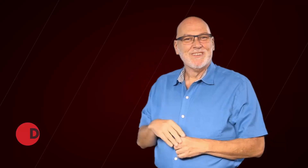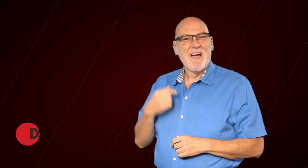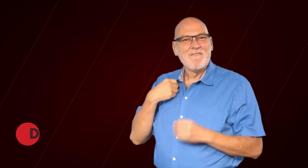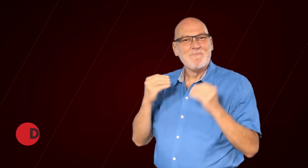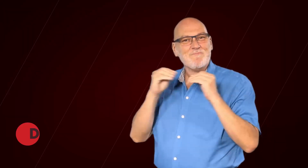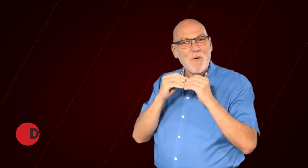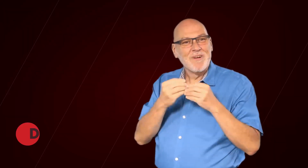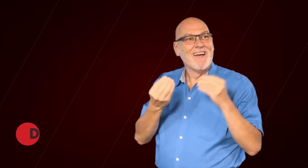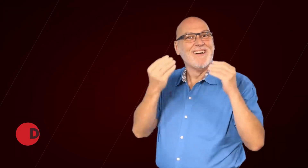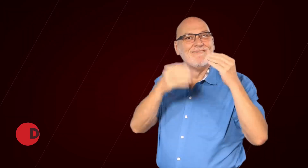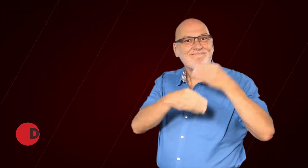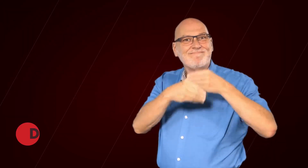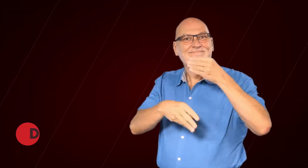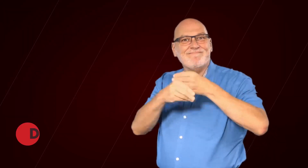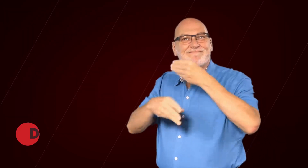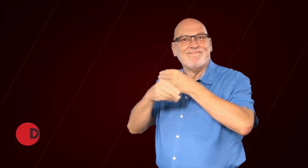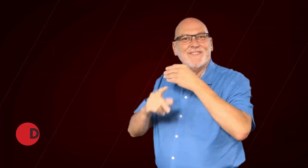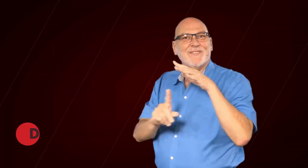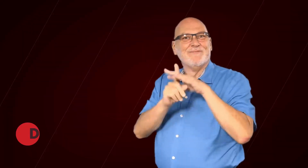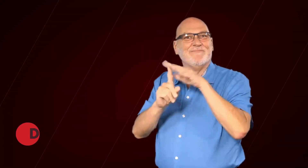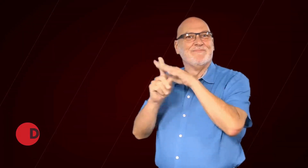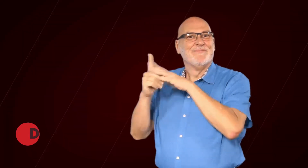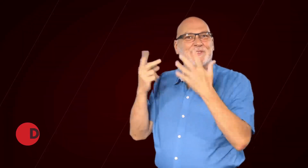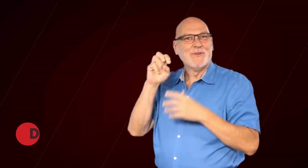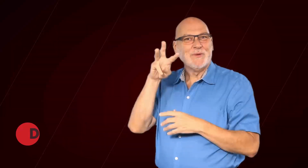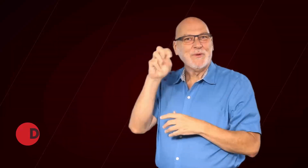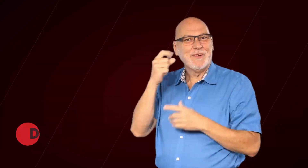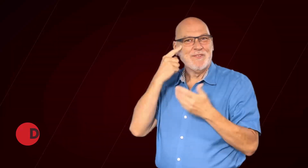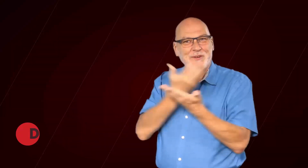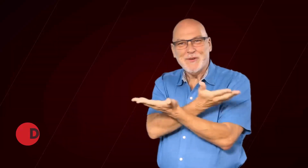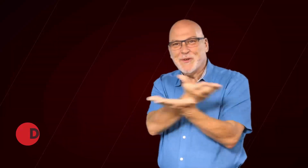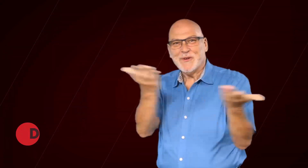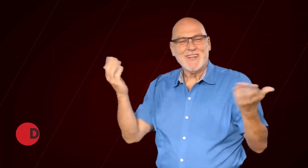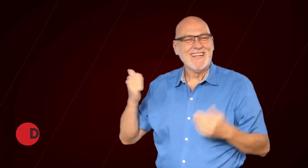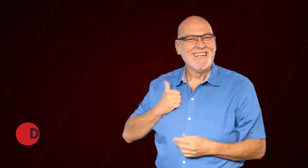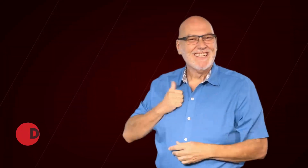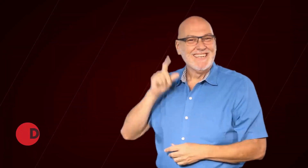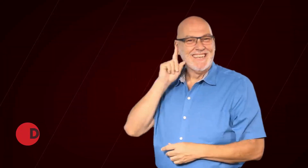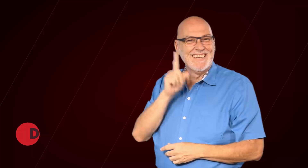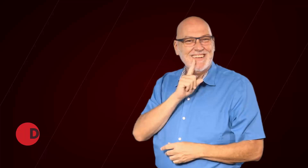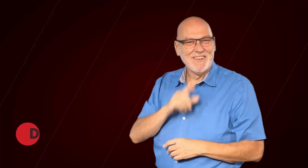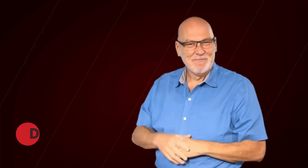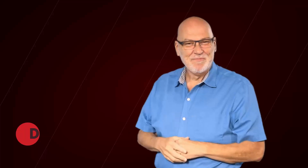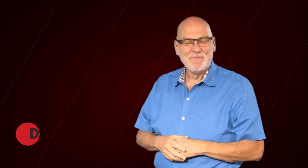Bringing alerts & news reports at intervals for all Deaf Canadians.